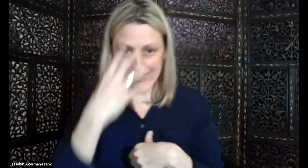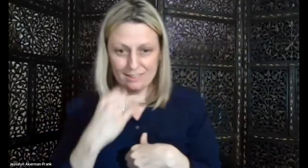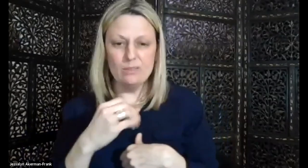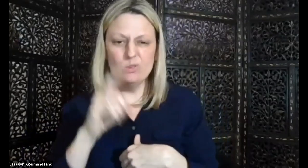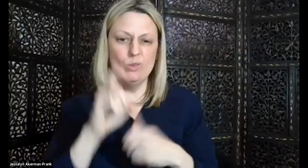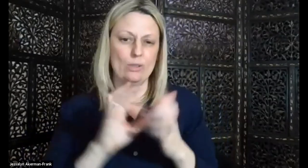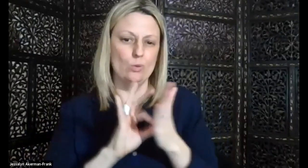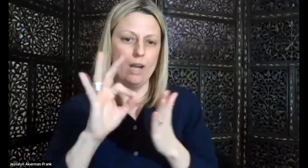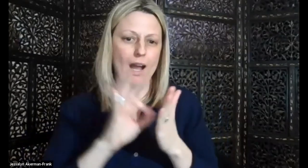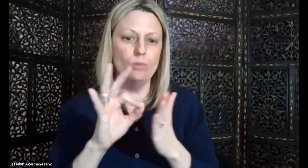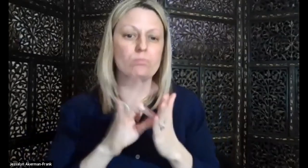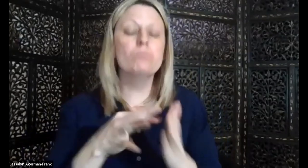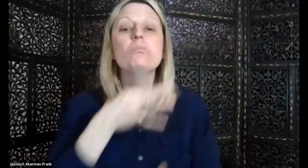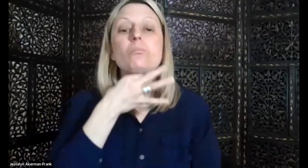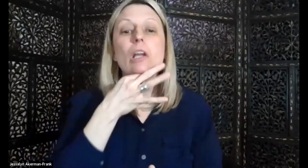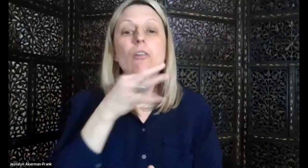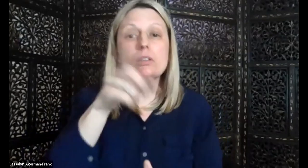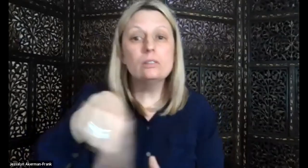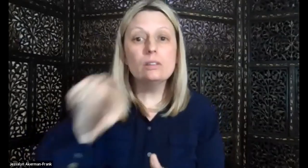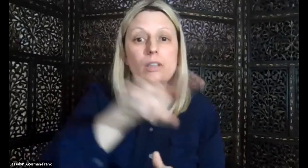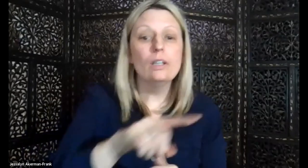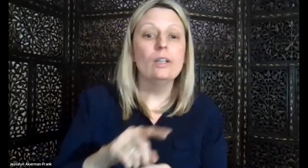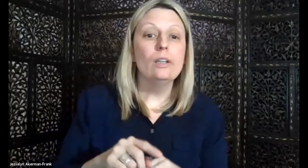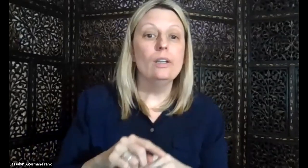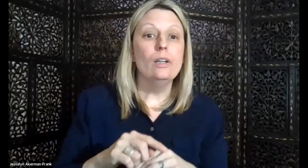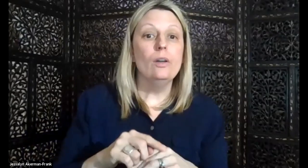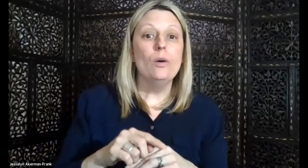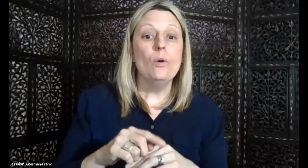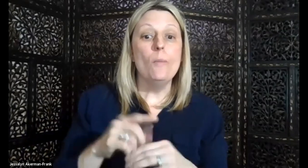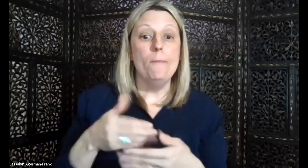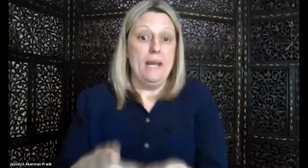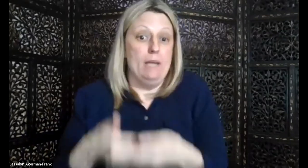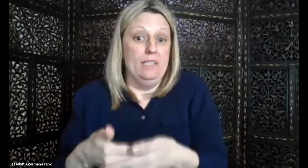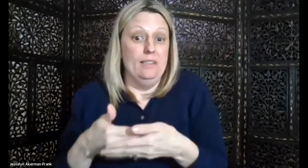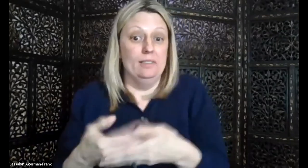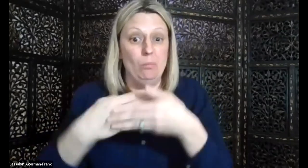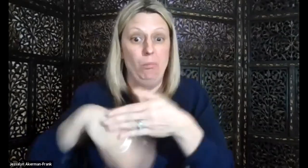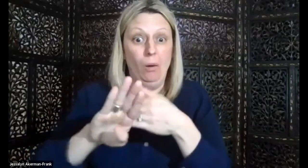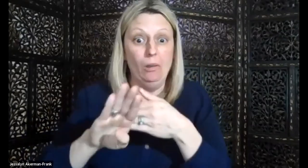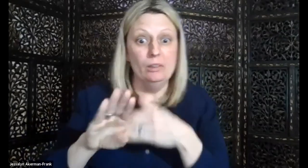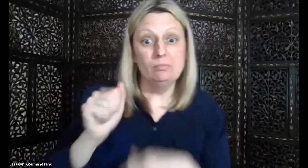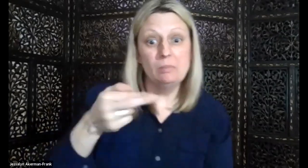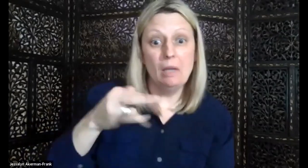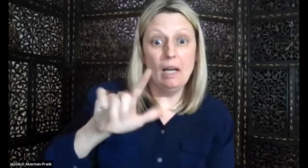to add some clarification information on that. If a person lives with you, most of the time, let's say